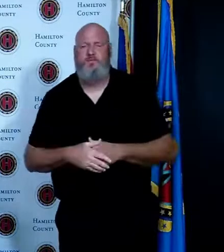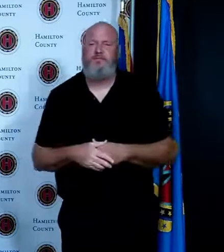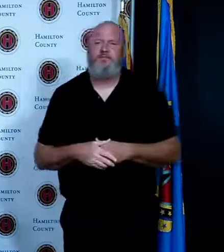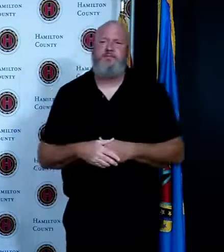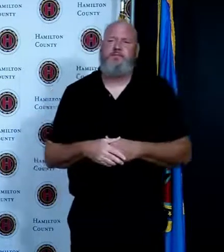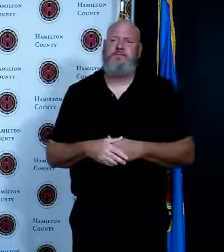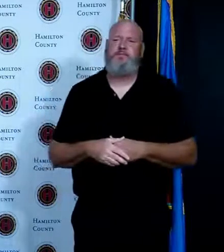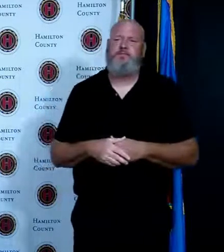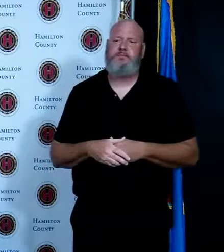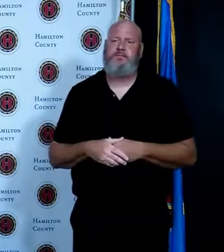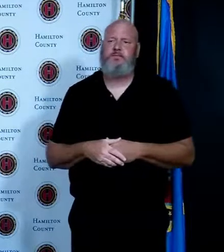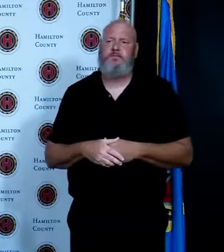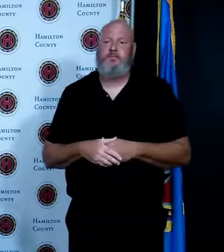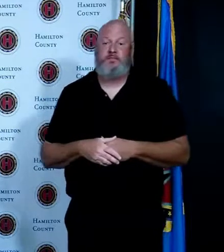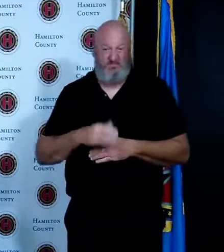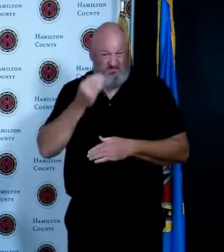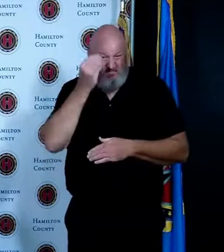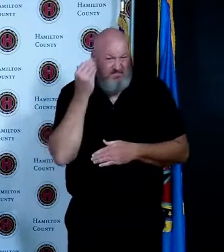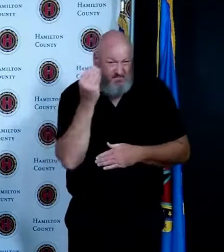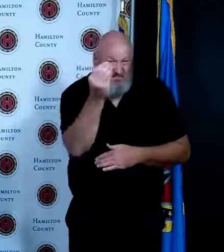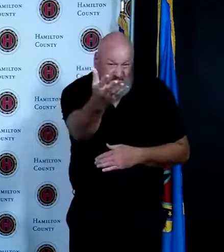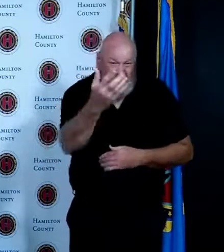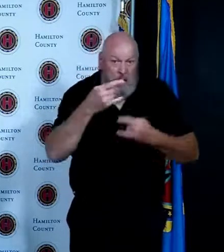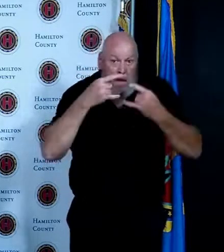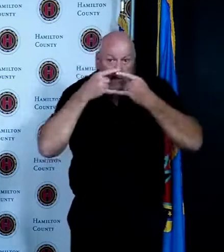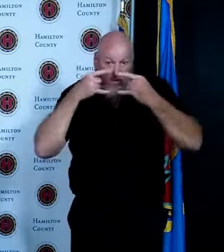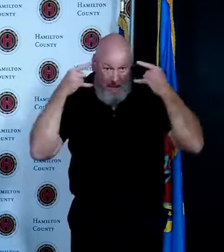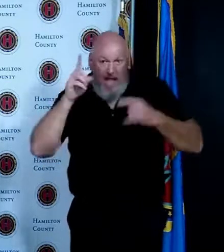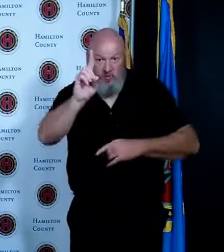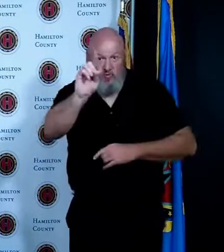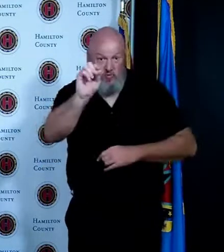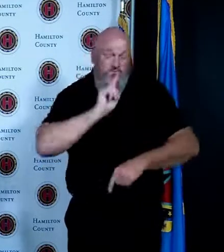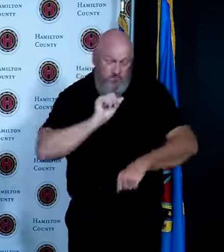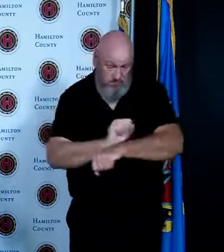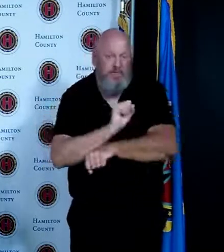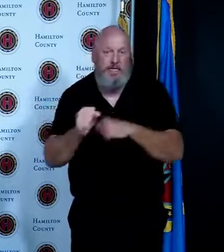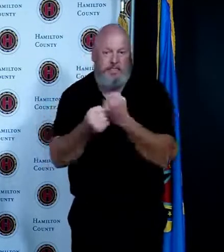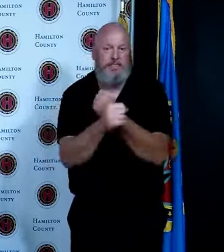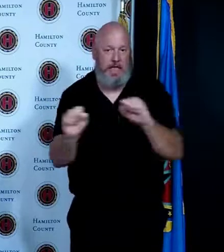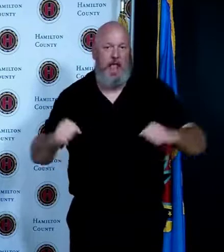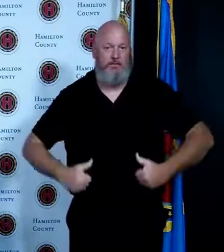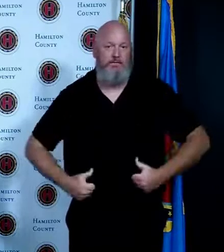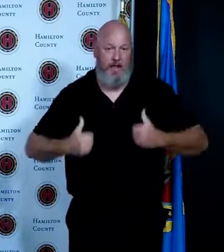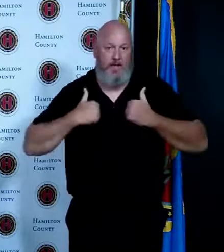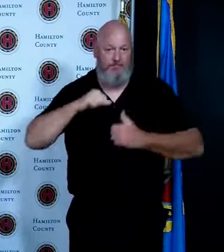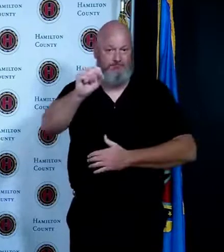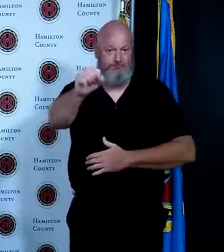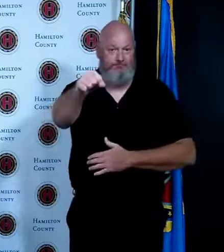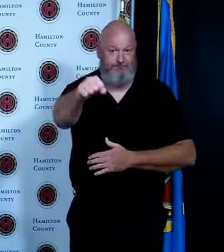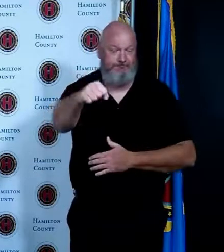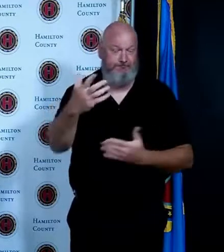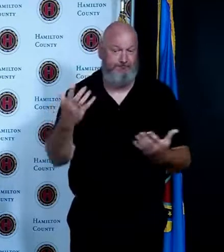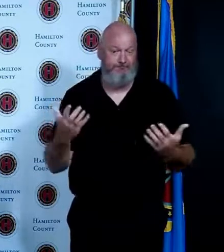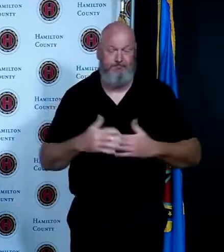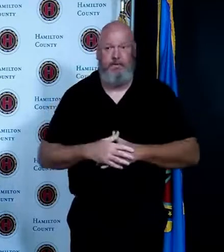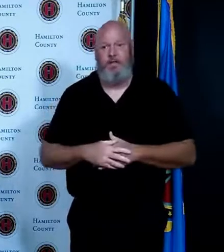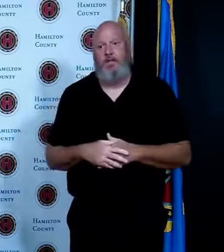it's more important than ever to respect the people who are working to serve us in these businesses and in these restaurants as well as each other